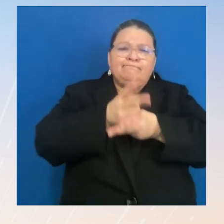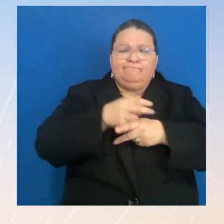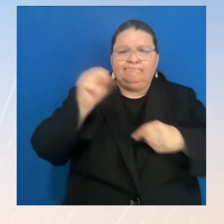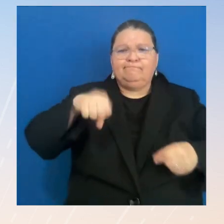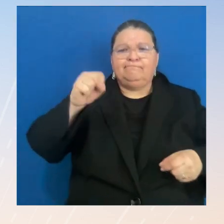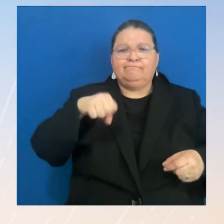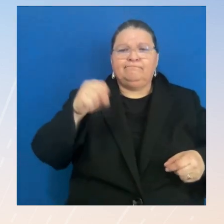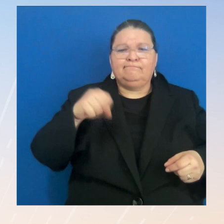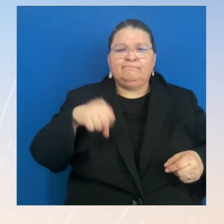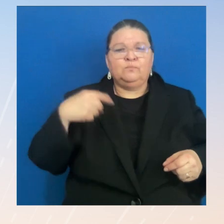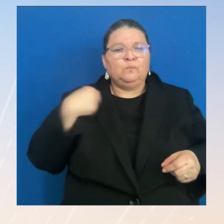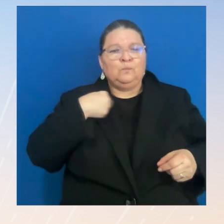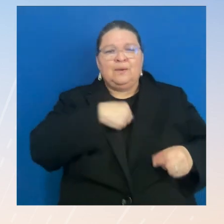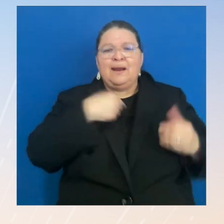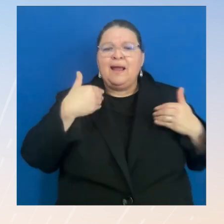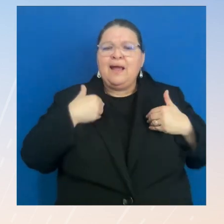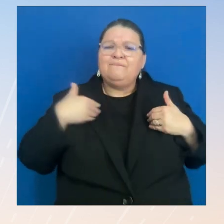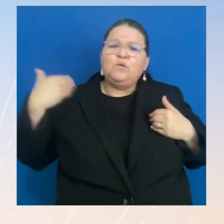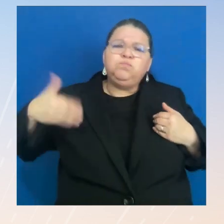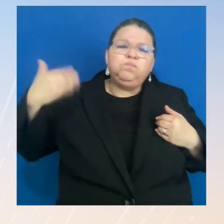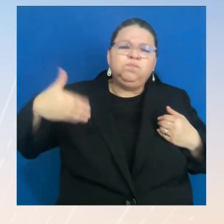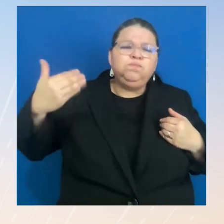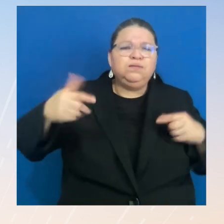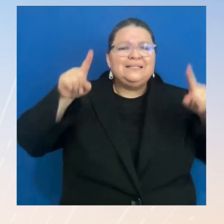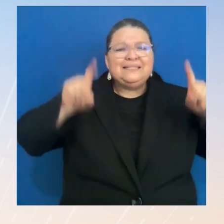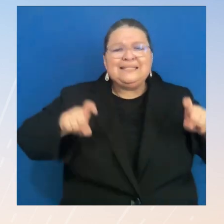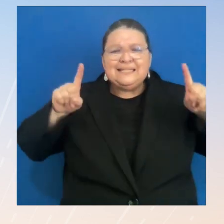this is certainly a step that we welcome being able